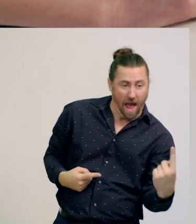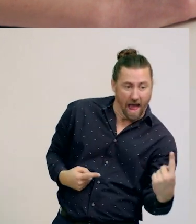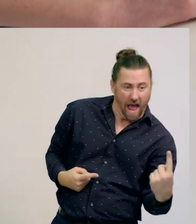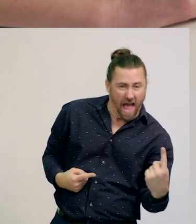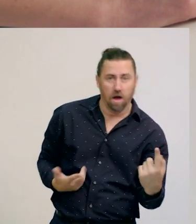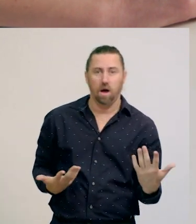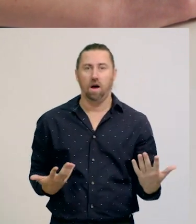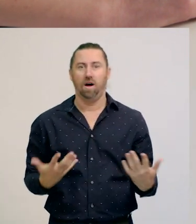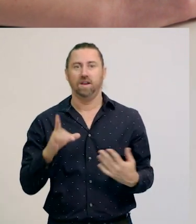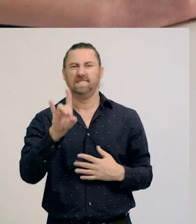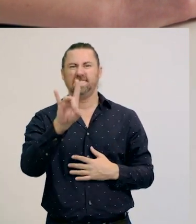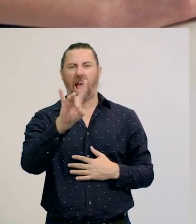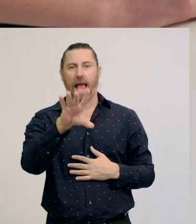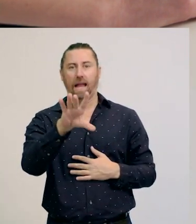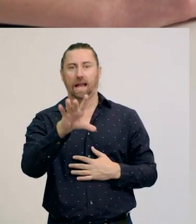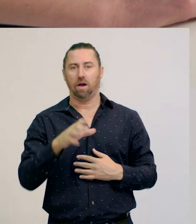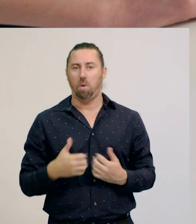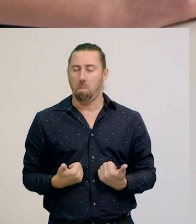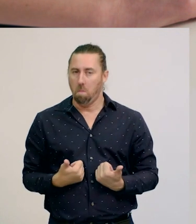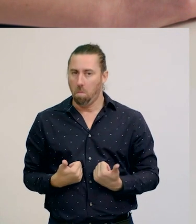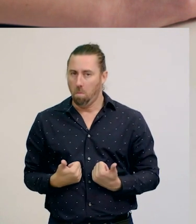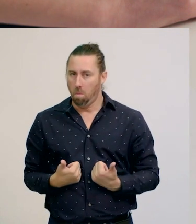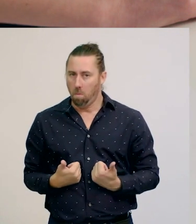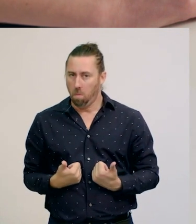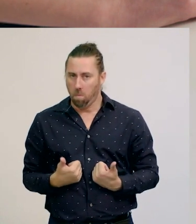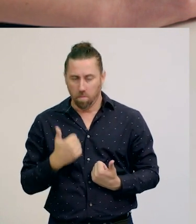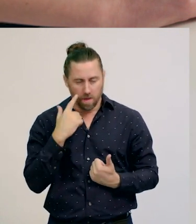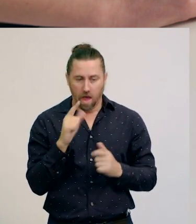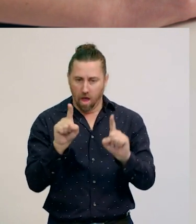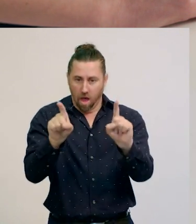giving us a final answer of 10. Notice how we multiplied first,